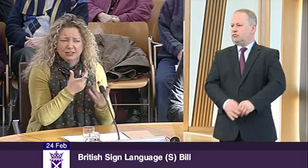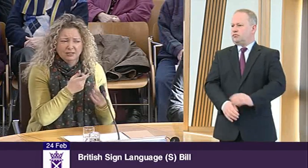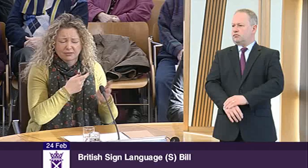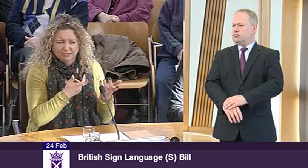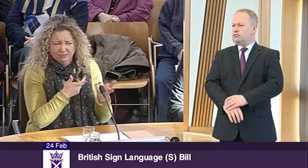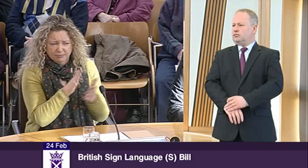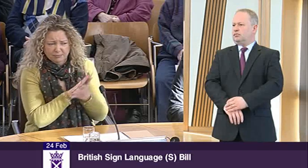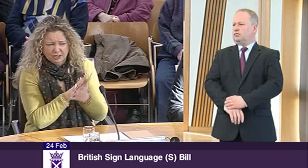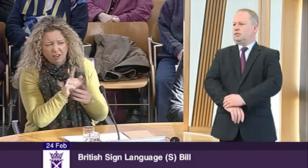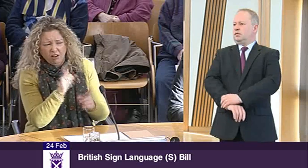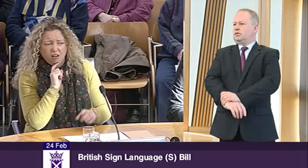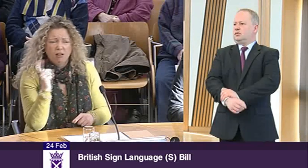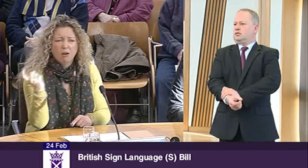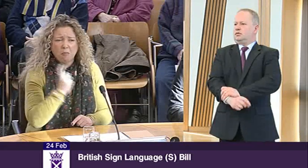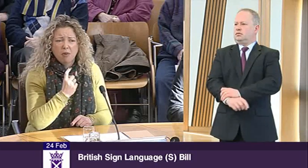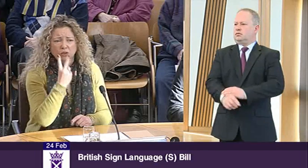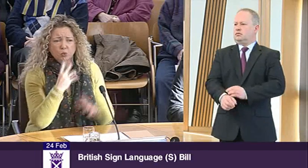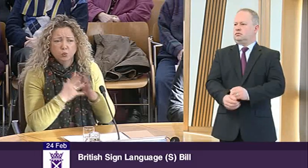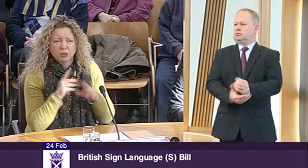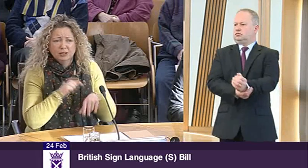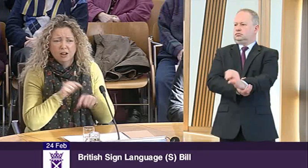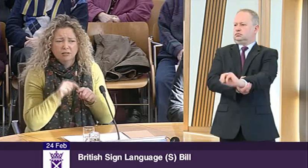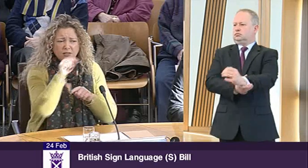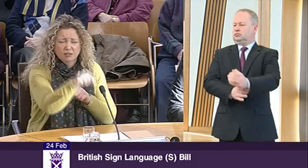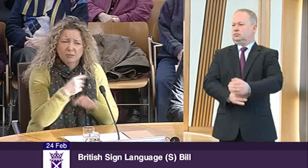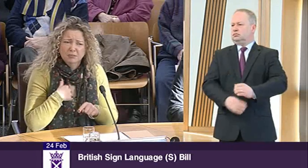that were to do with my house, I had similar problems in accessing the fundamental information.